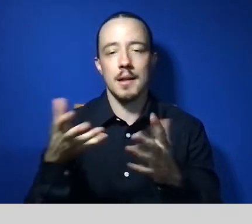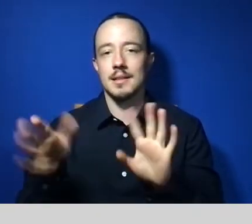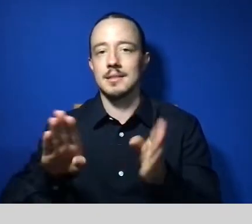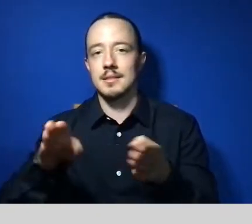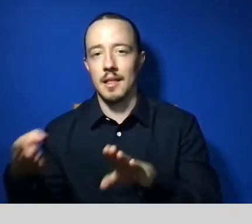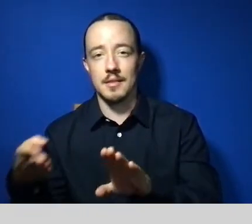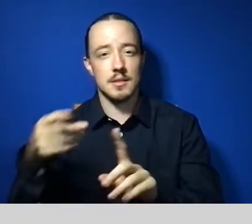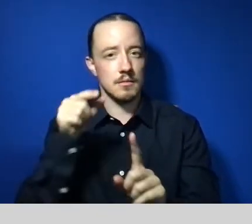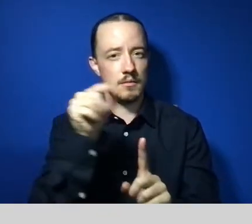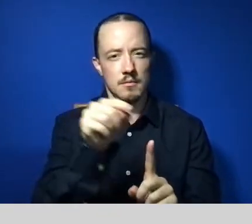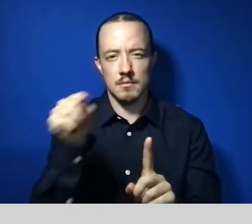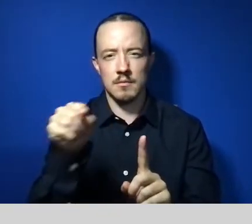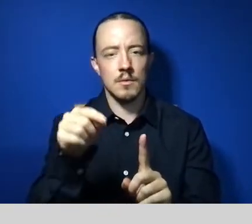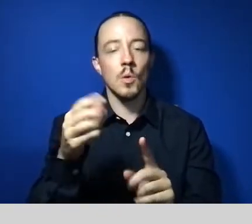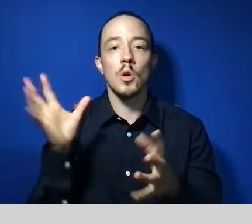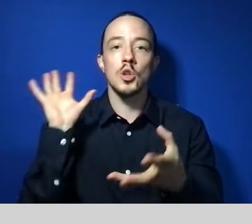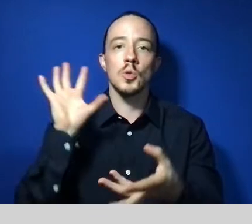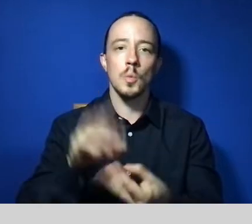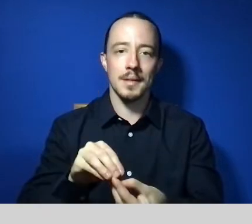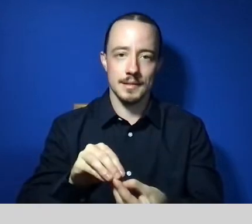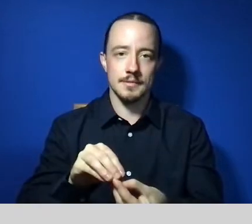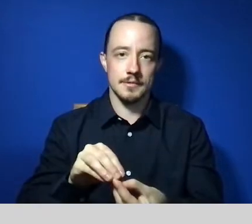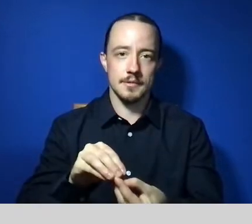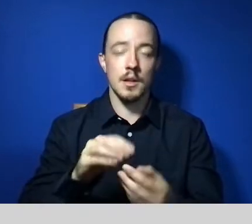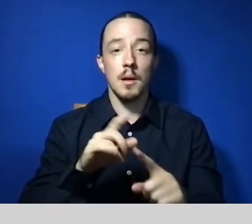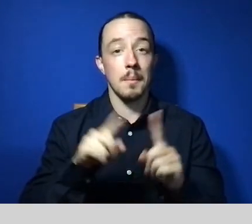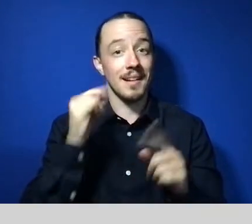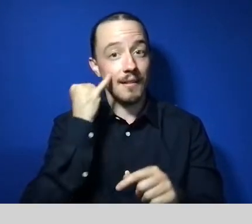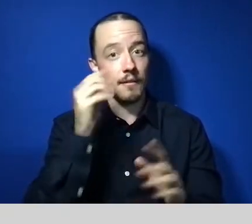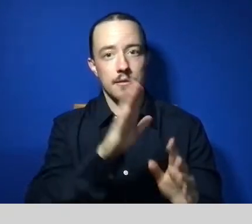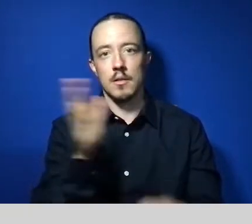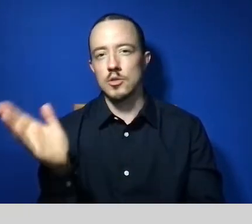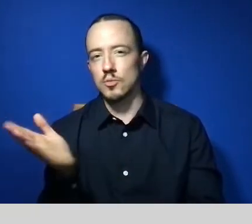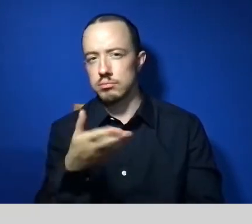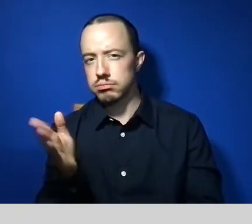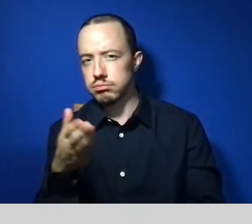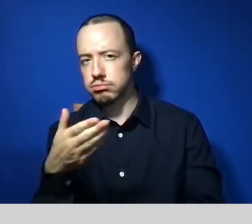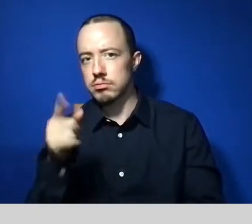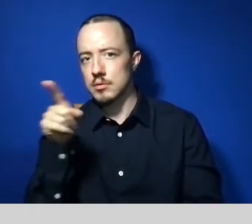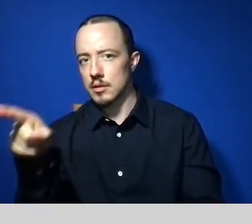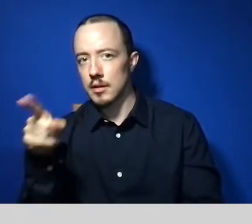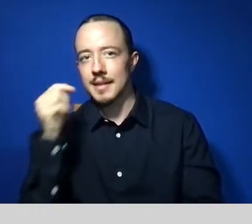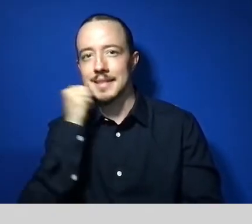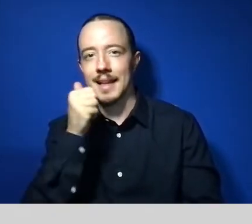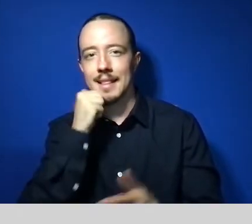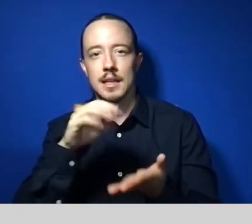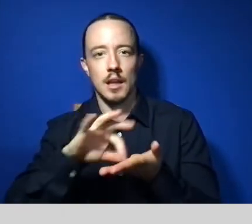this is a cumulative number of cases and deaths. But if we go here, there's also a daily case count